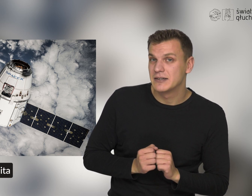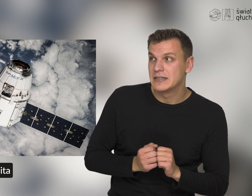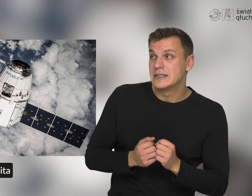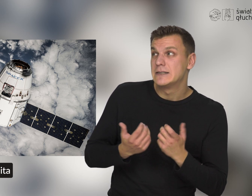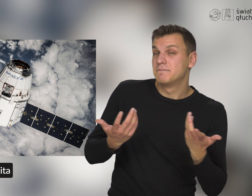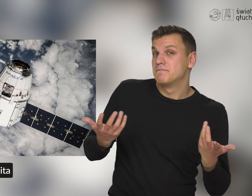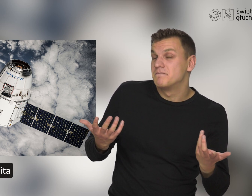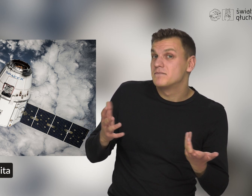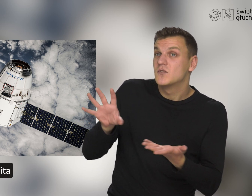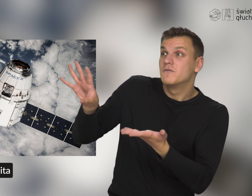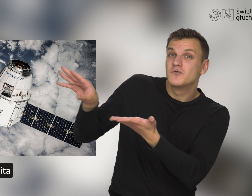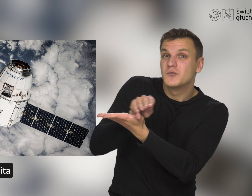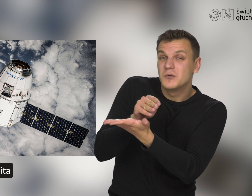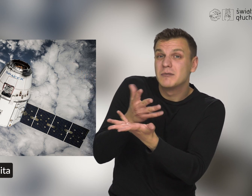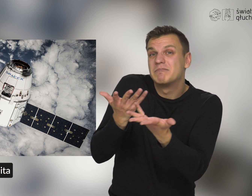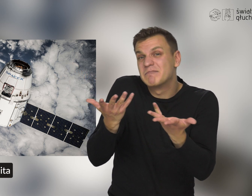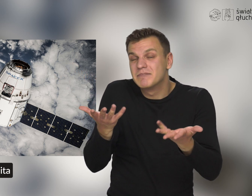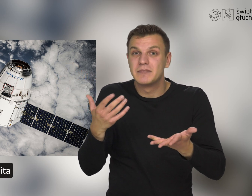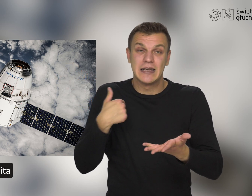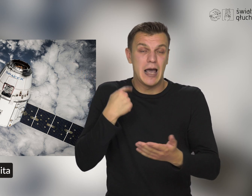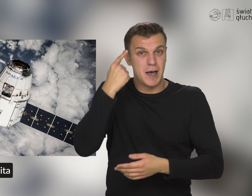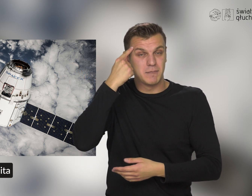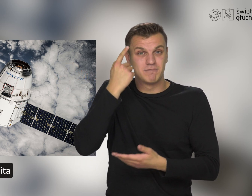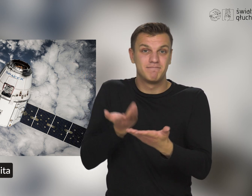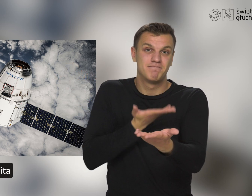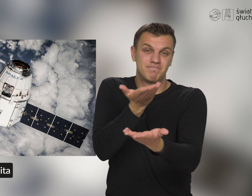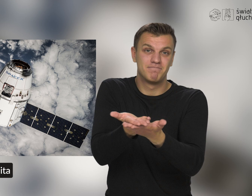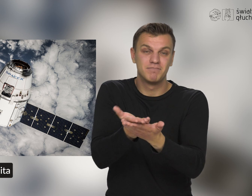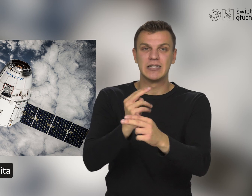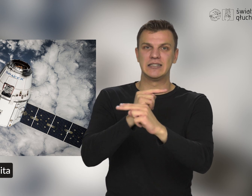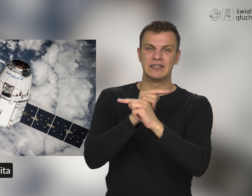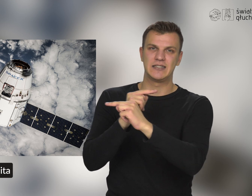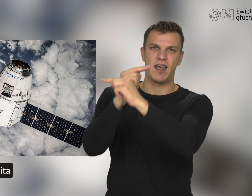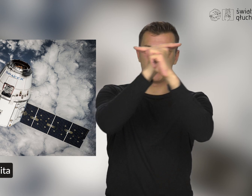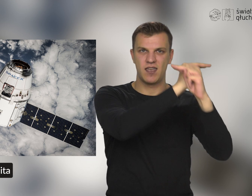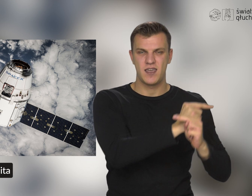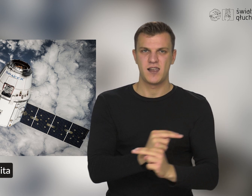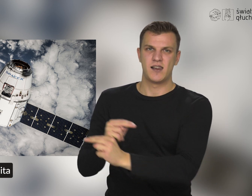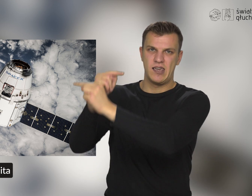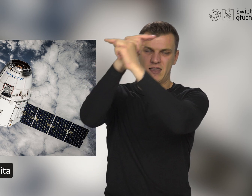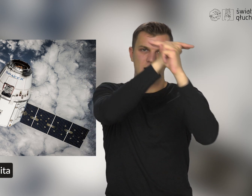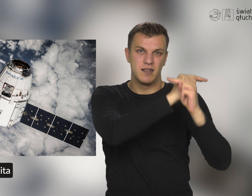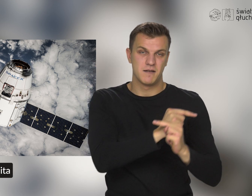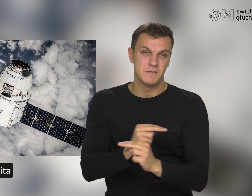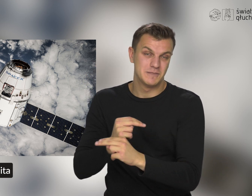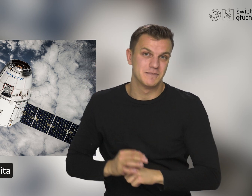Using the image for reference, I’d show it as something like this: SATELLITE.